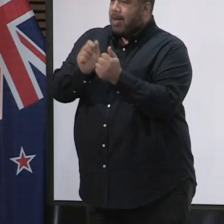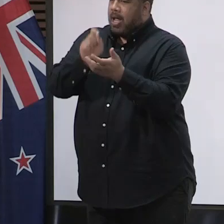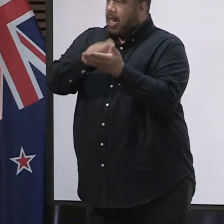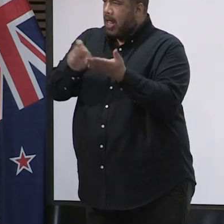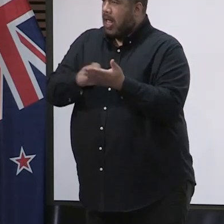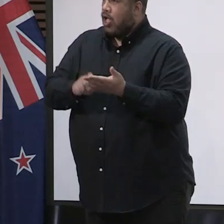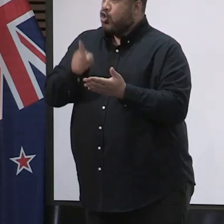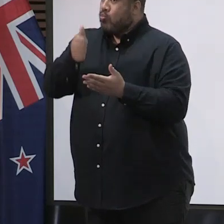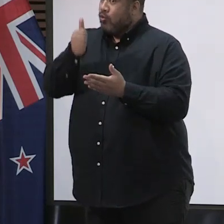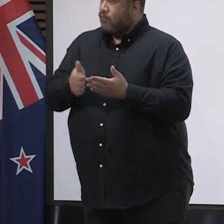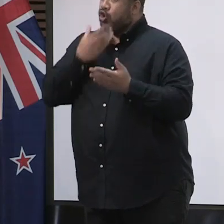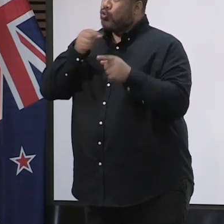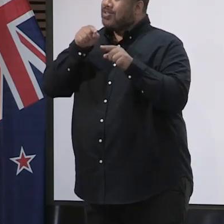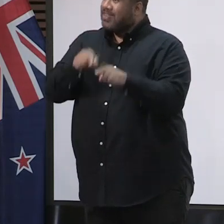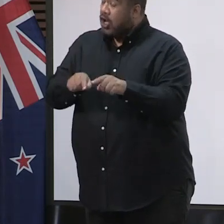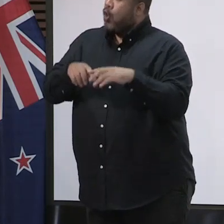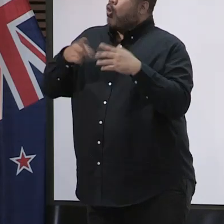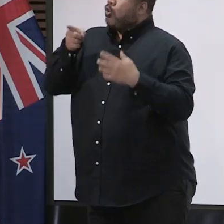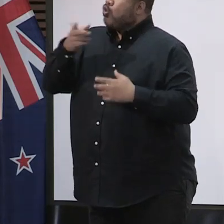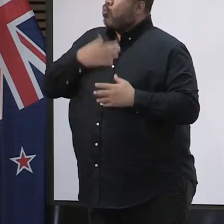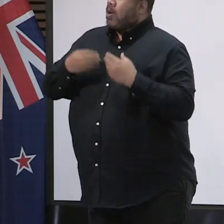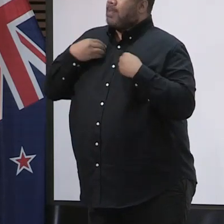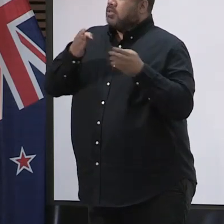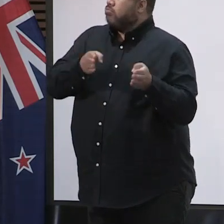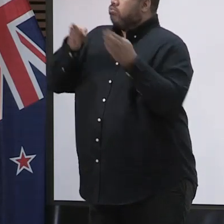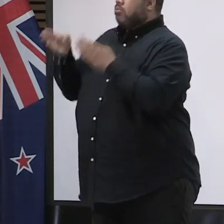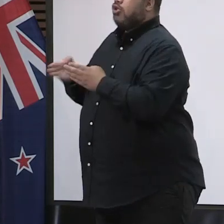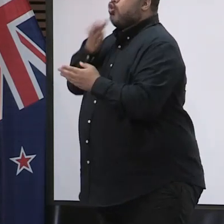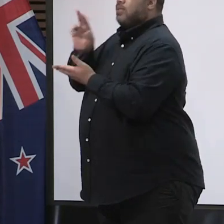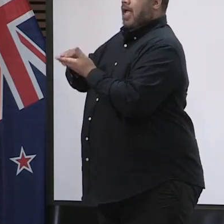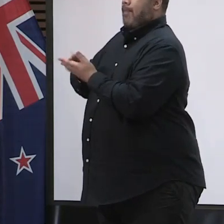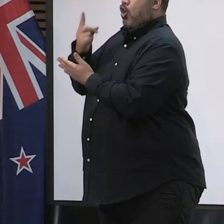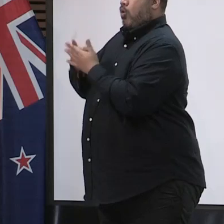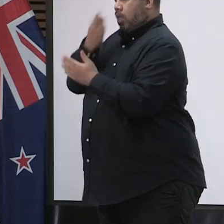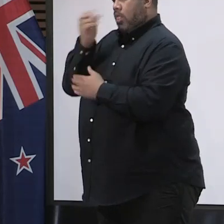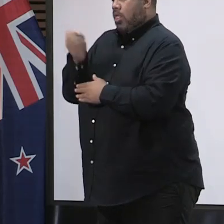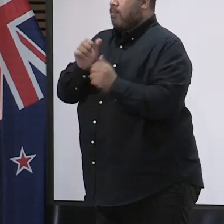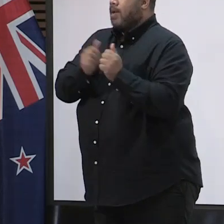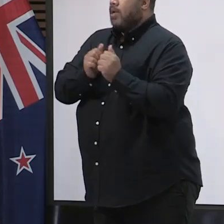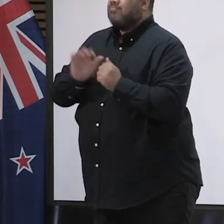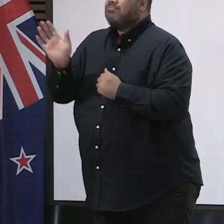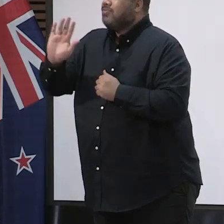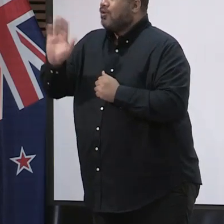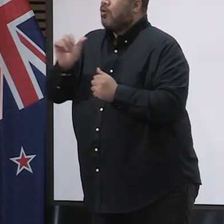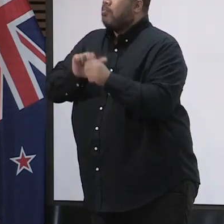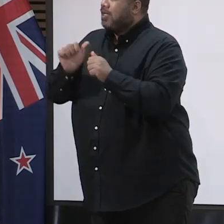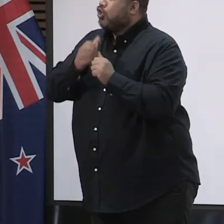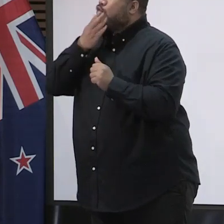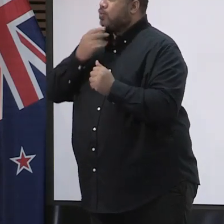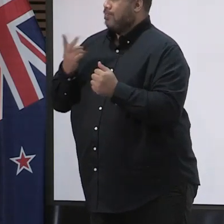conjured up themselves, are you happy with that? Would you like them to move onto the app? Well,